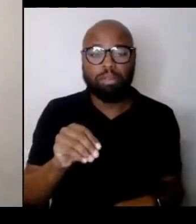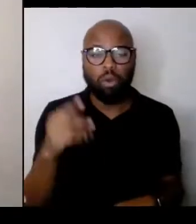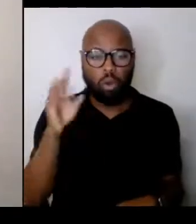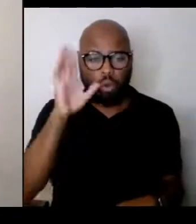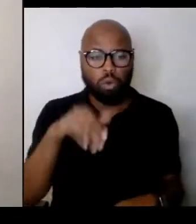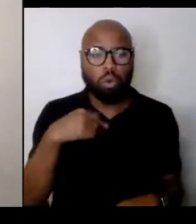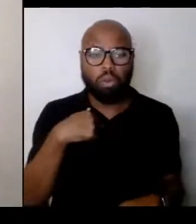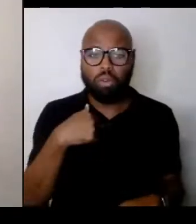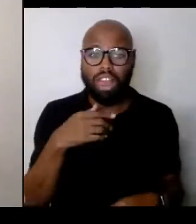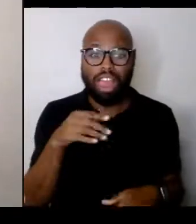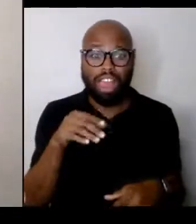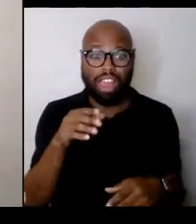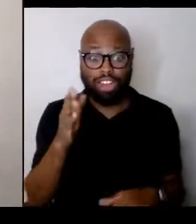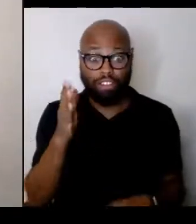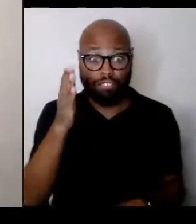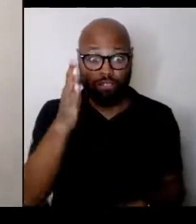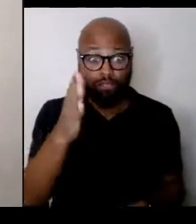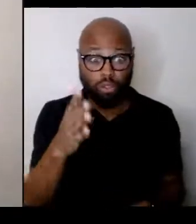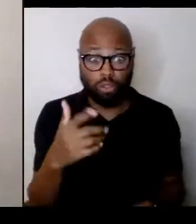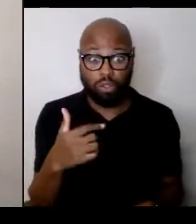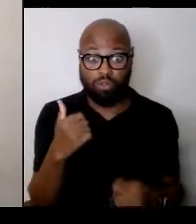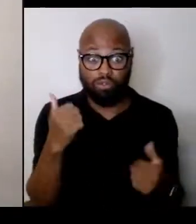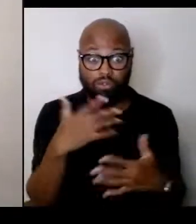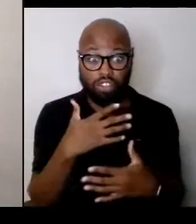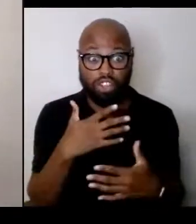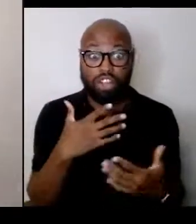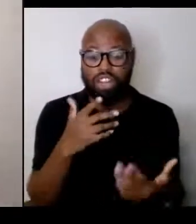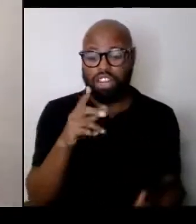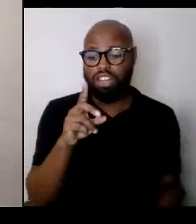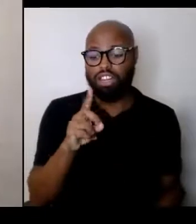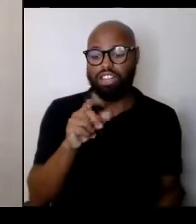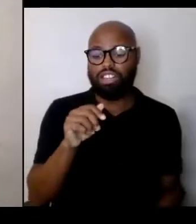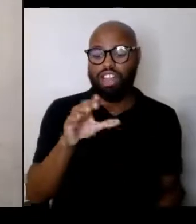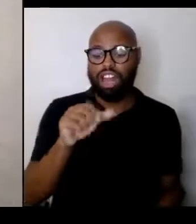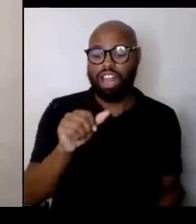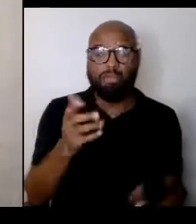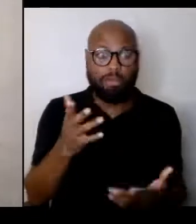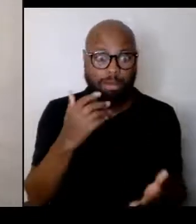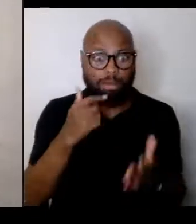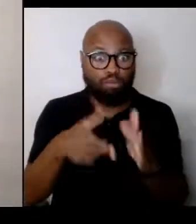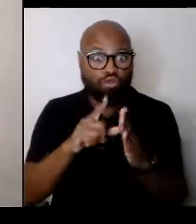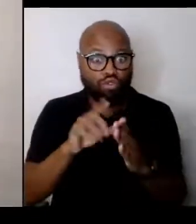as we fear that DACA might now probably be reviewed by the Supreme Court we know that, you know,